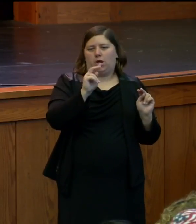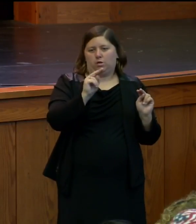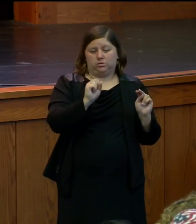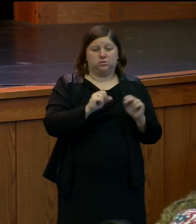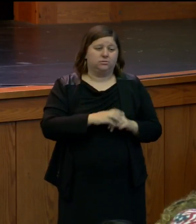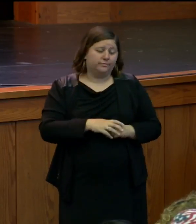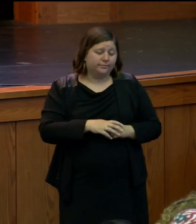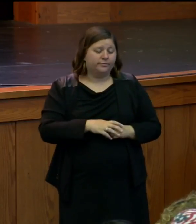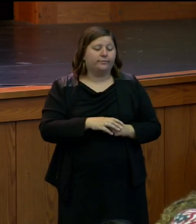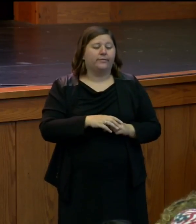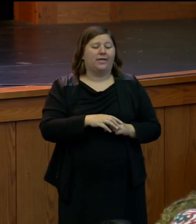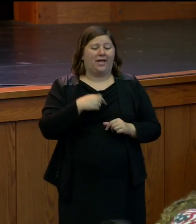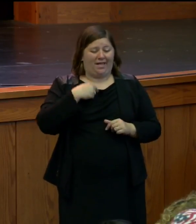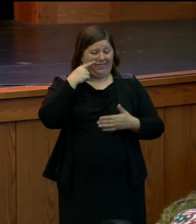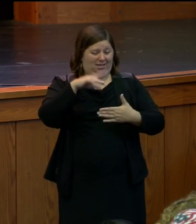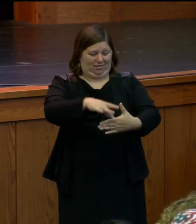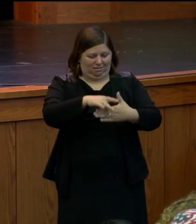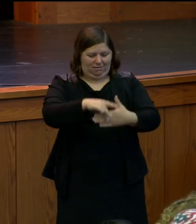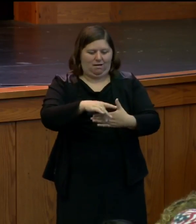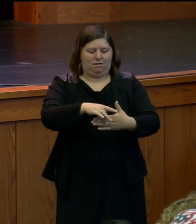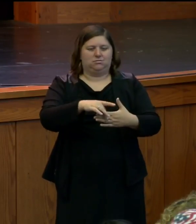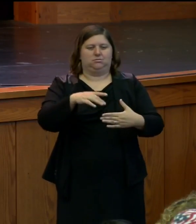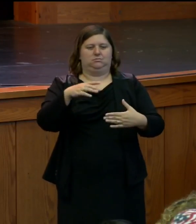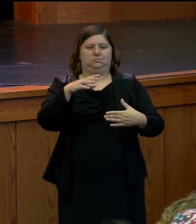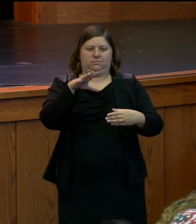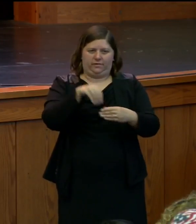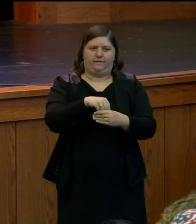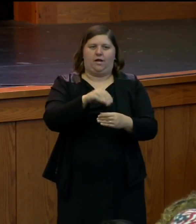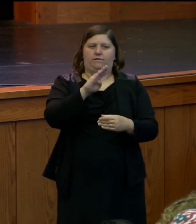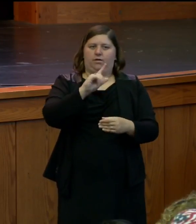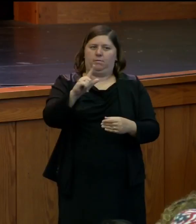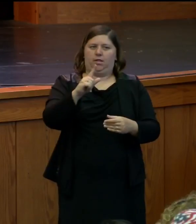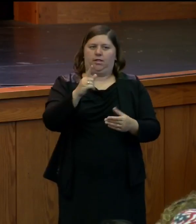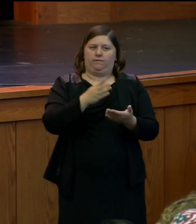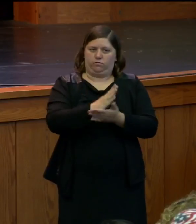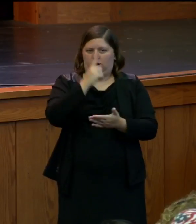SUBSTANTIVELY I BELIEVE A PROPER BILL OF RIGHTS D.C. DID NOT